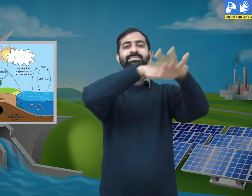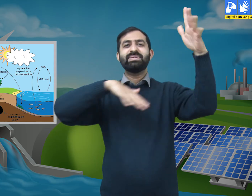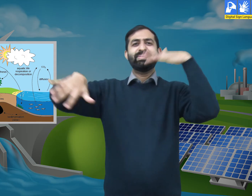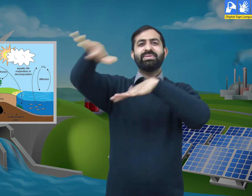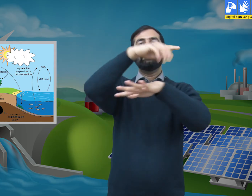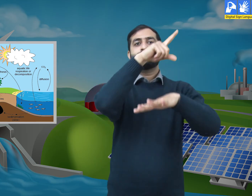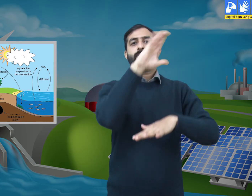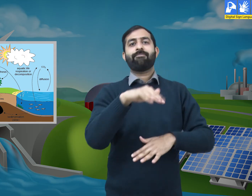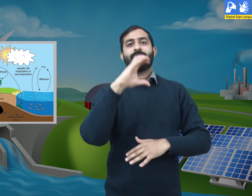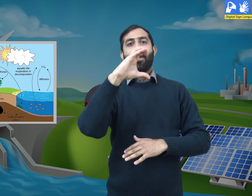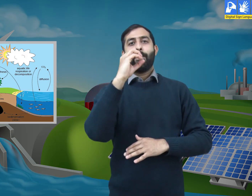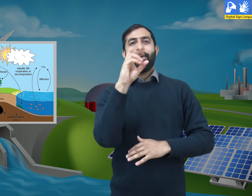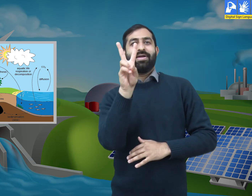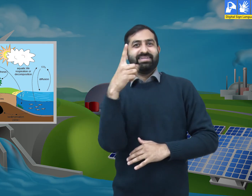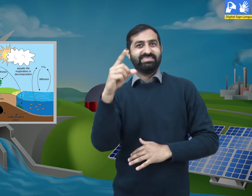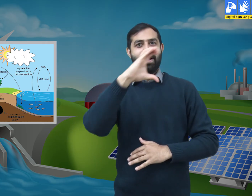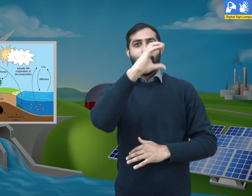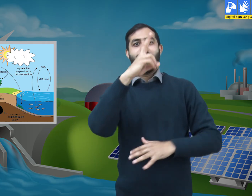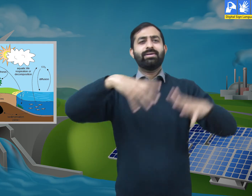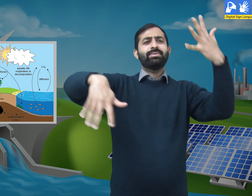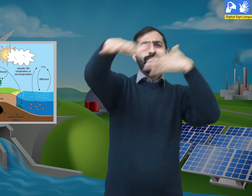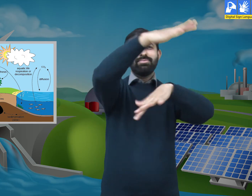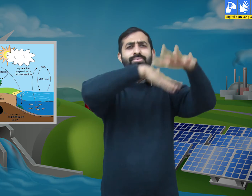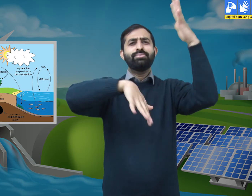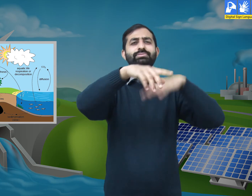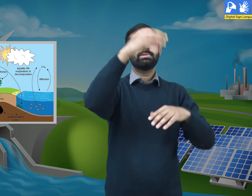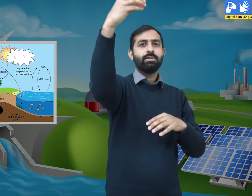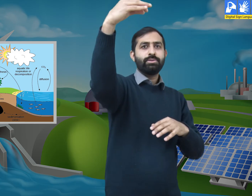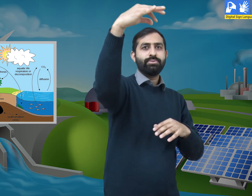Burning carbon- based fuels produces large amounts of carbon dioxide.